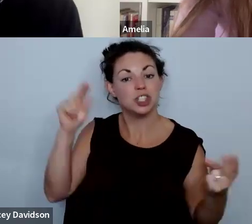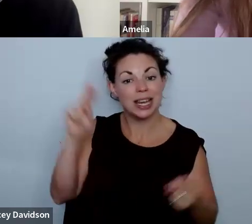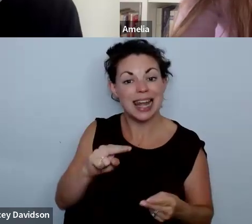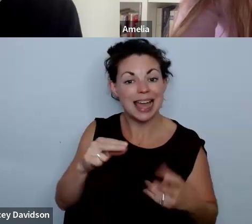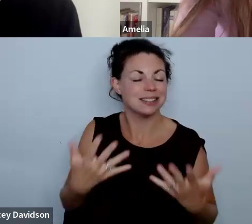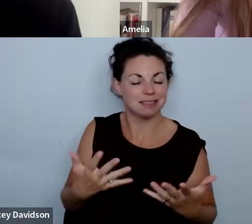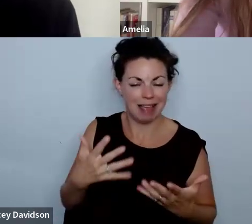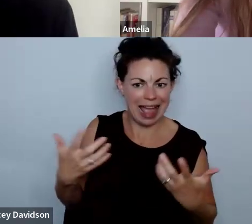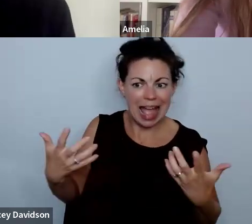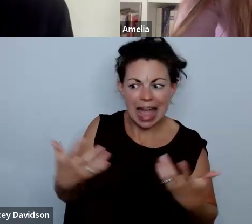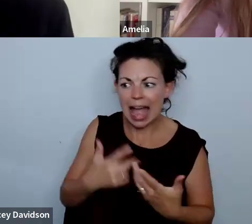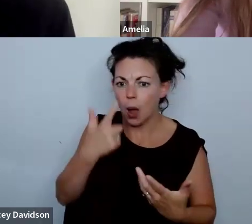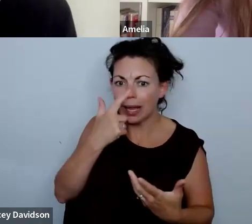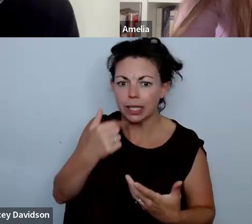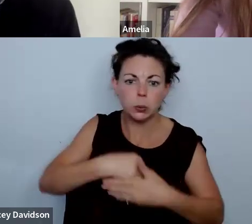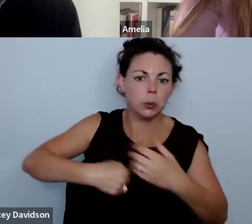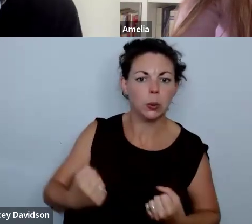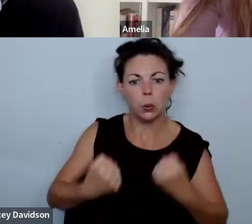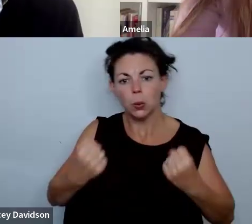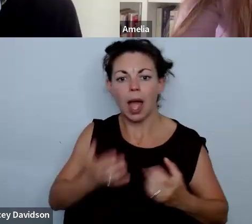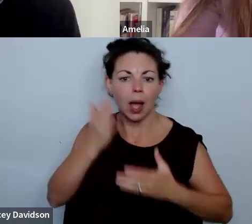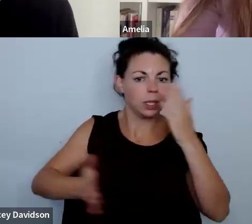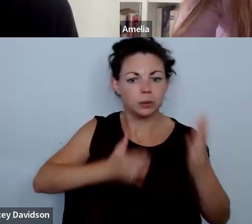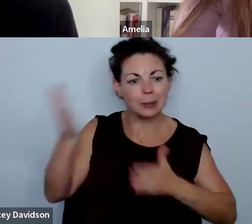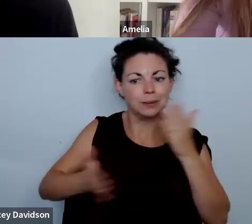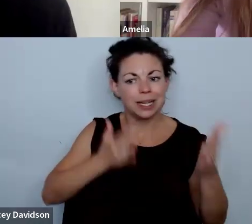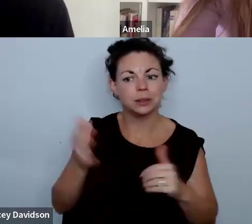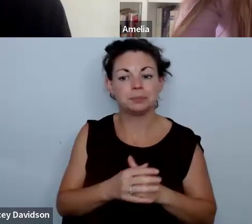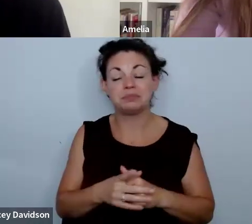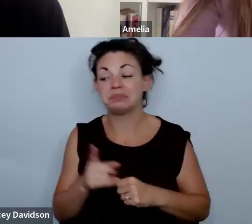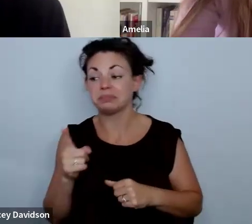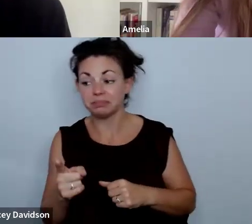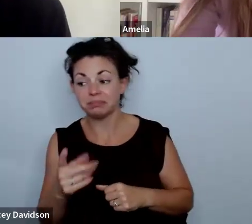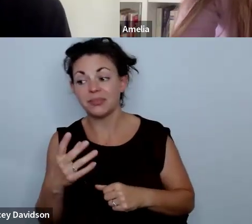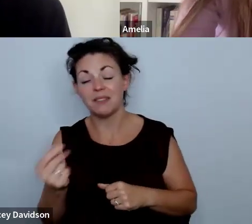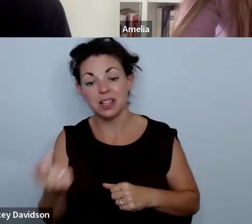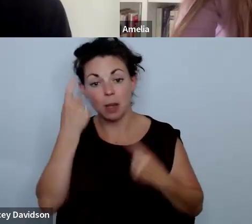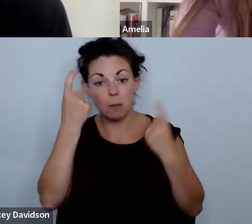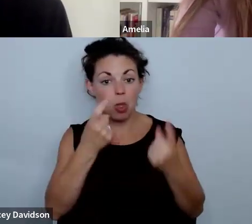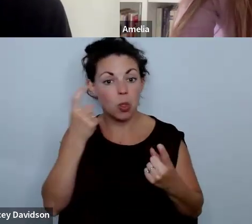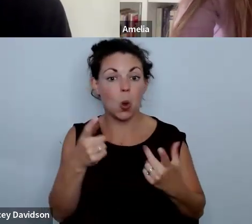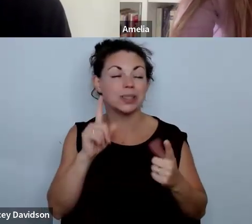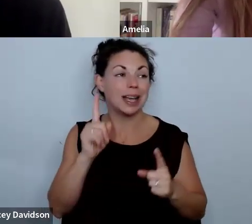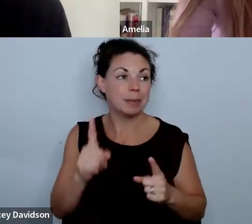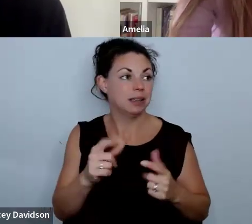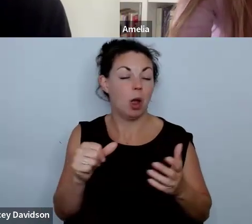the policy sector itself needs to be looking at, not just putting it all on, on individuals. But from the individual's